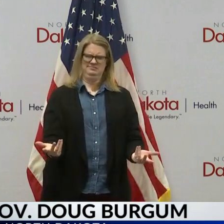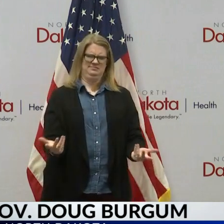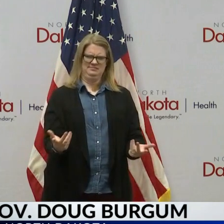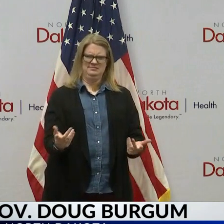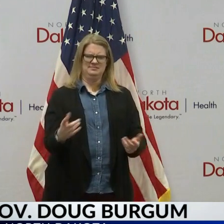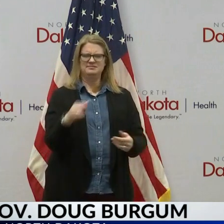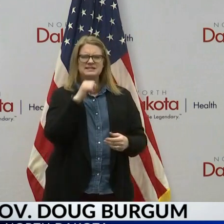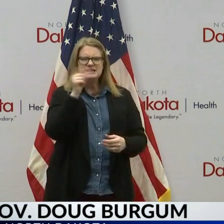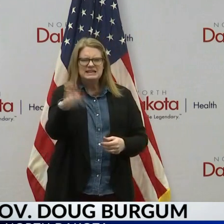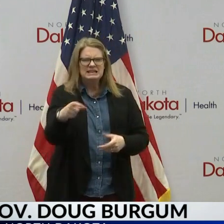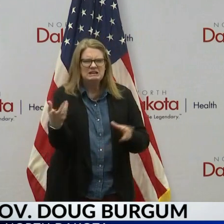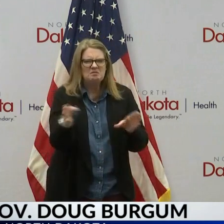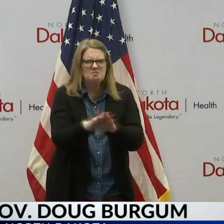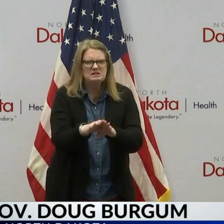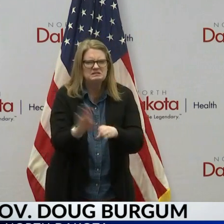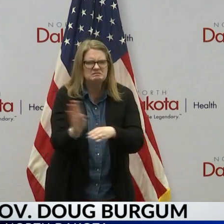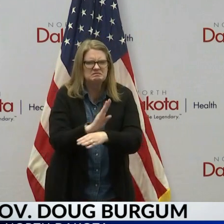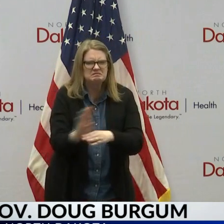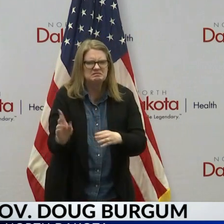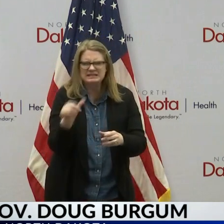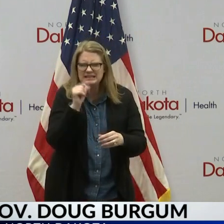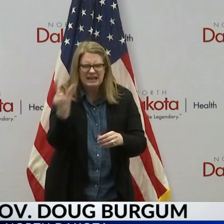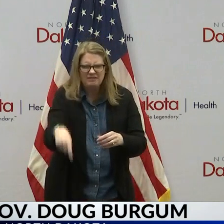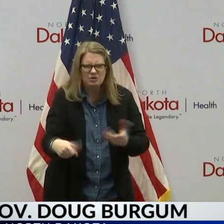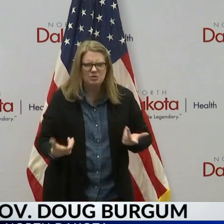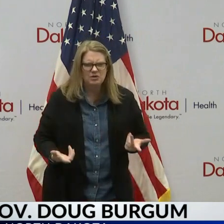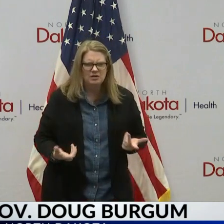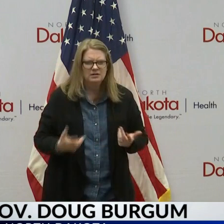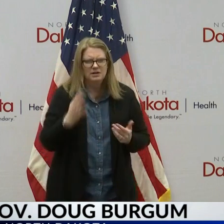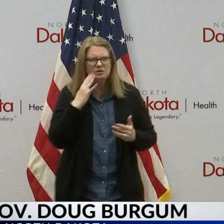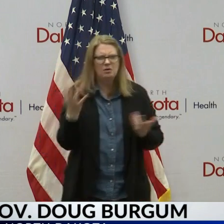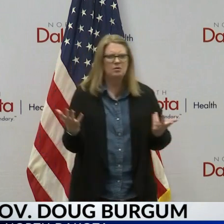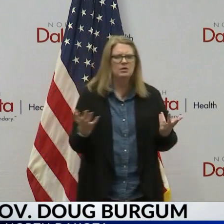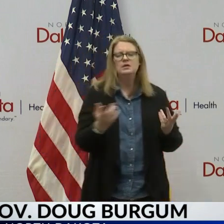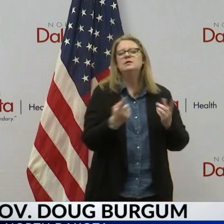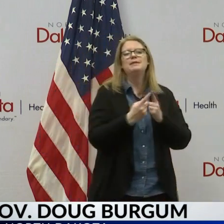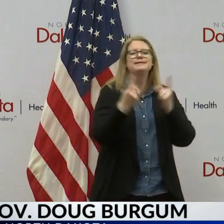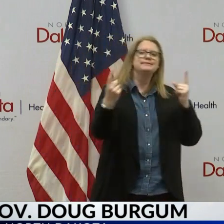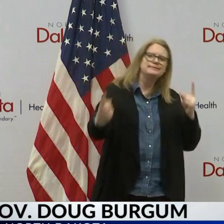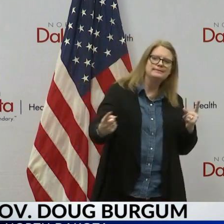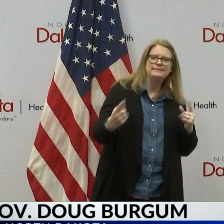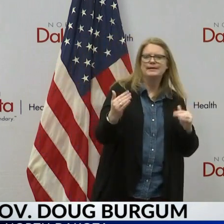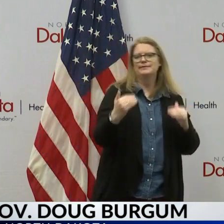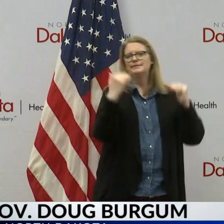SOME HAVE CONCLUDED, OH, IF OUR NUMBERS ARE LOW, WE WOULDN'T HAVE NEEDED TO TAKE THE MEASURE